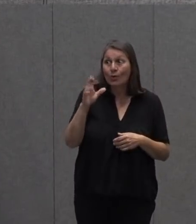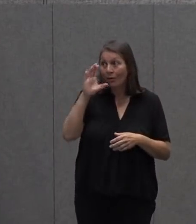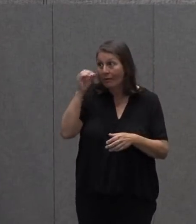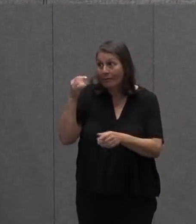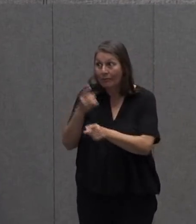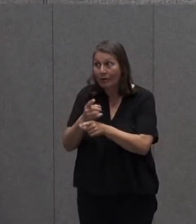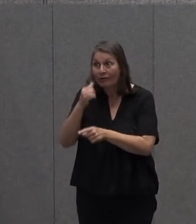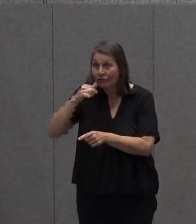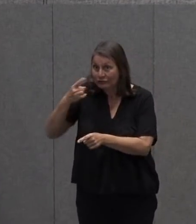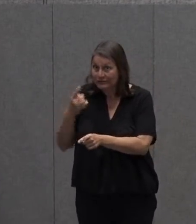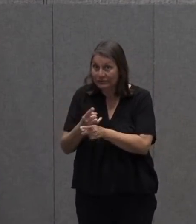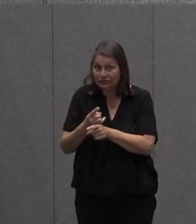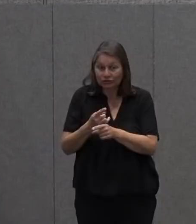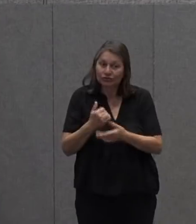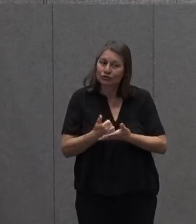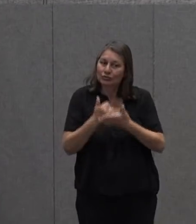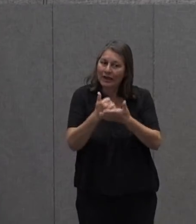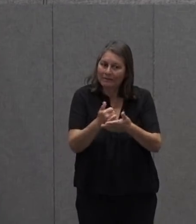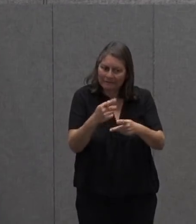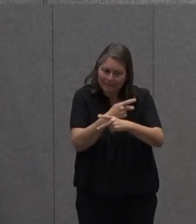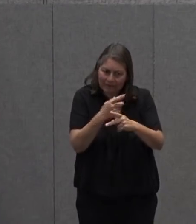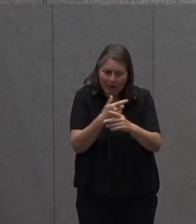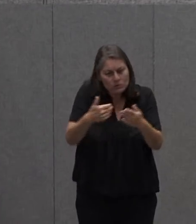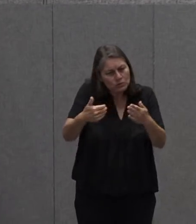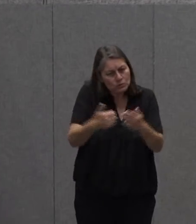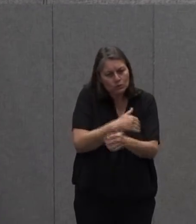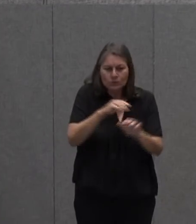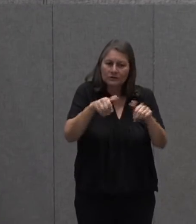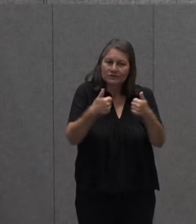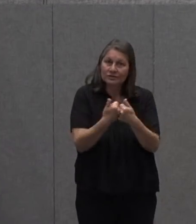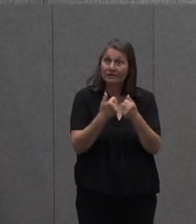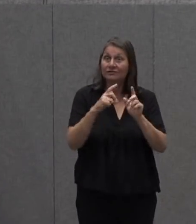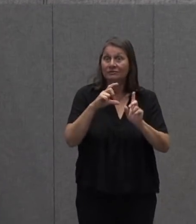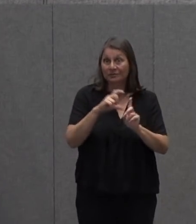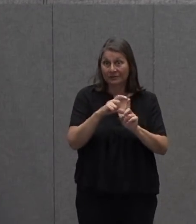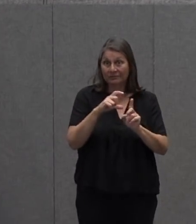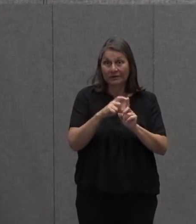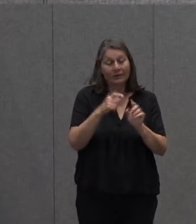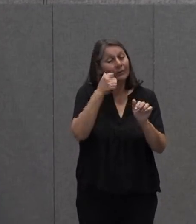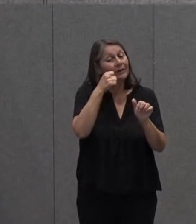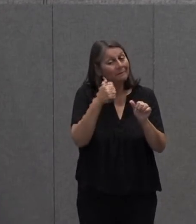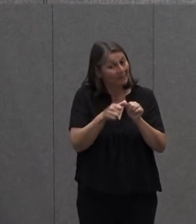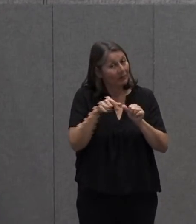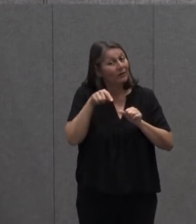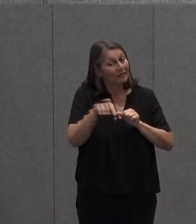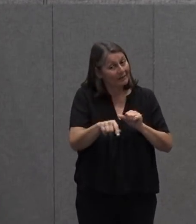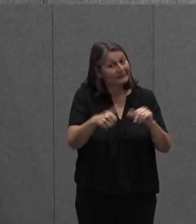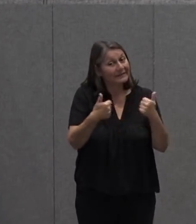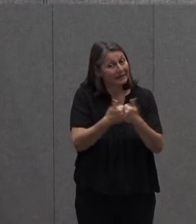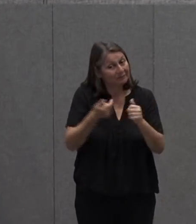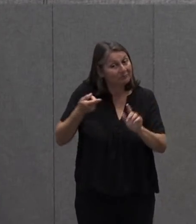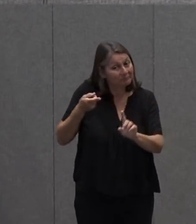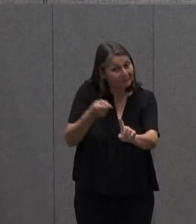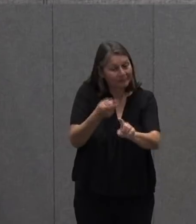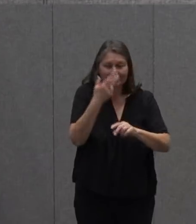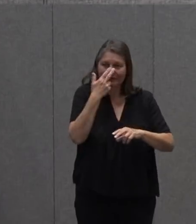come up with some new and challenging words. Remember, the purpose of this game is to have fun